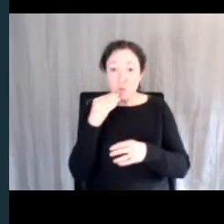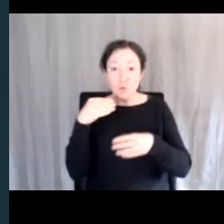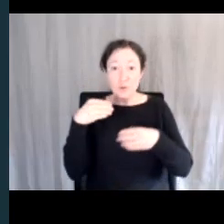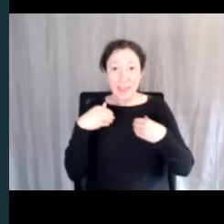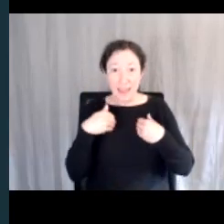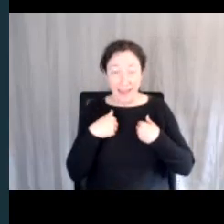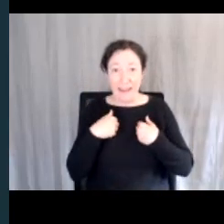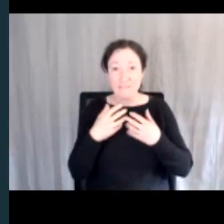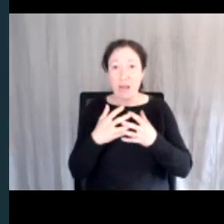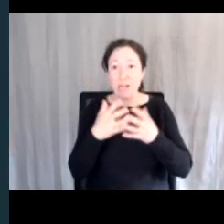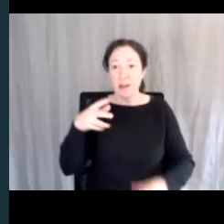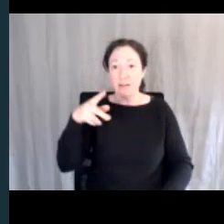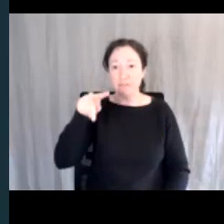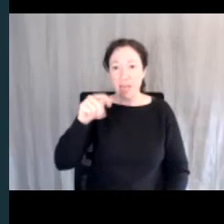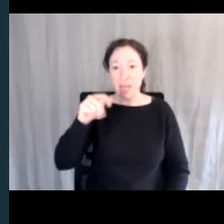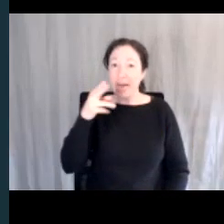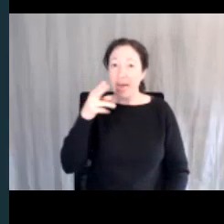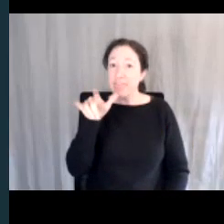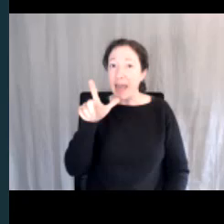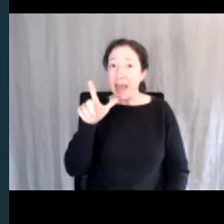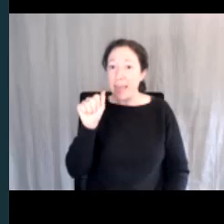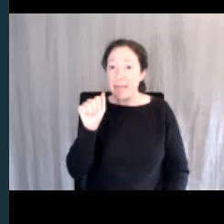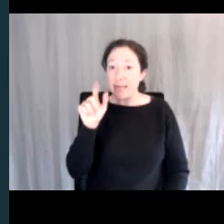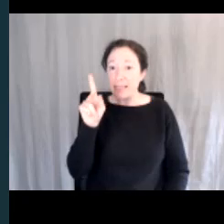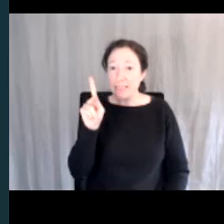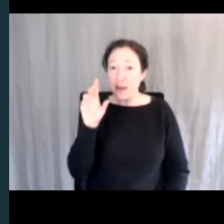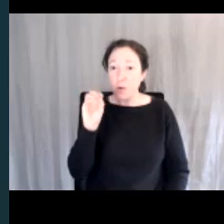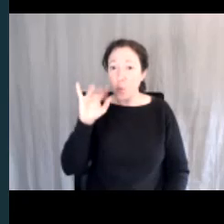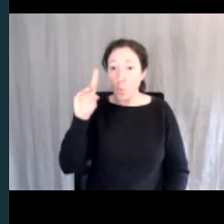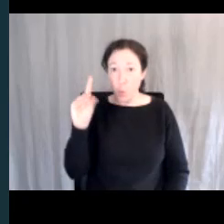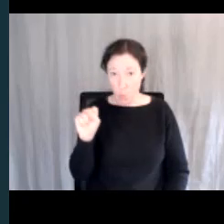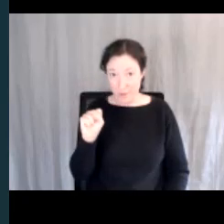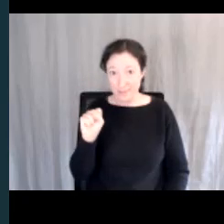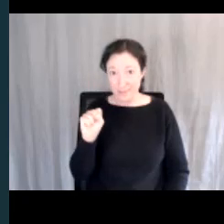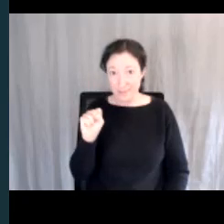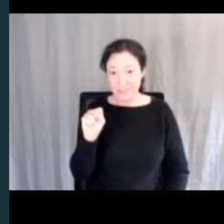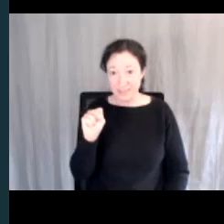Phylos are in the chloroplasts and in green food. So it's what makes food green.